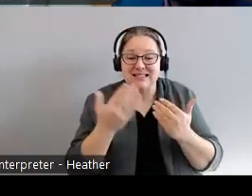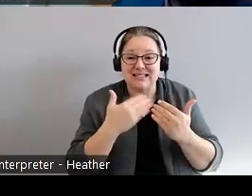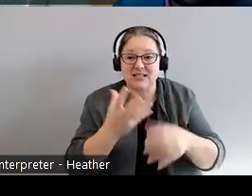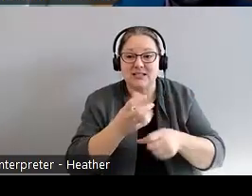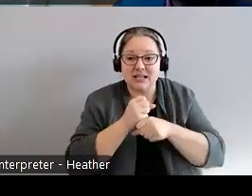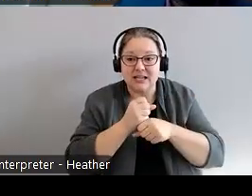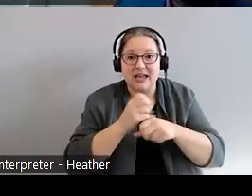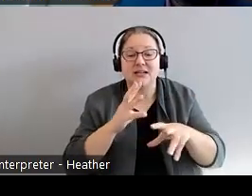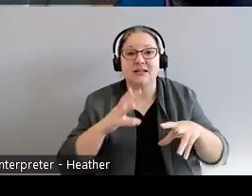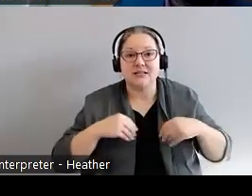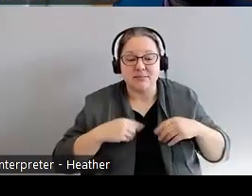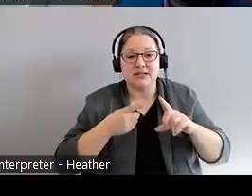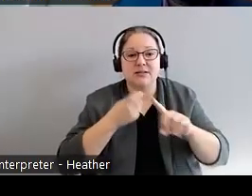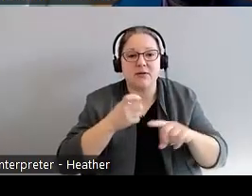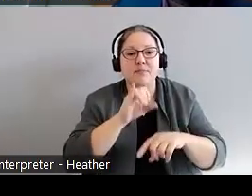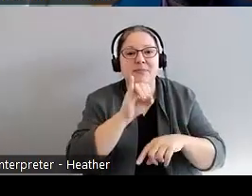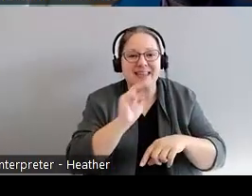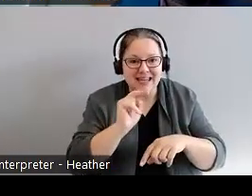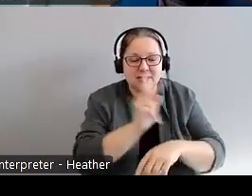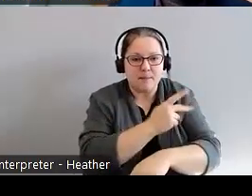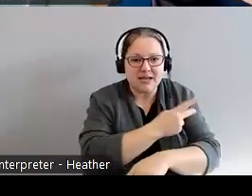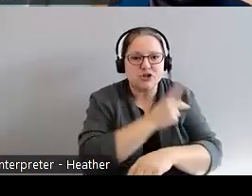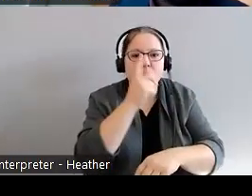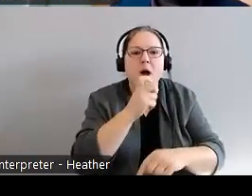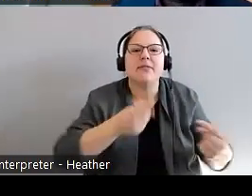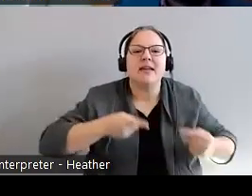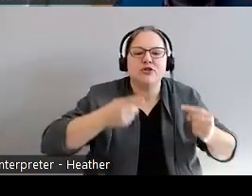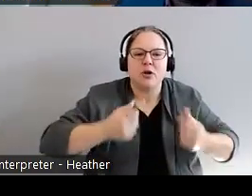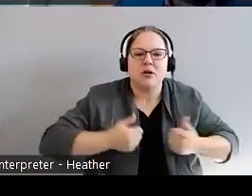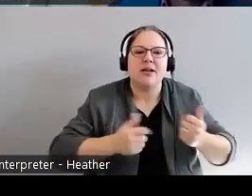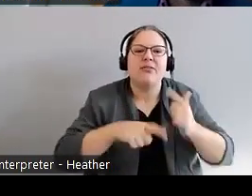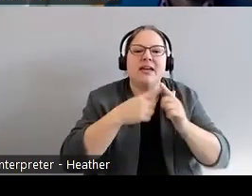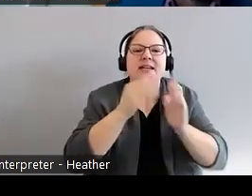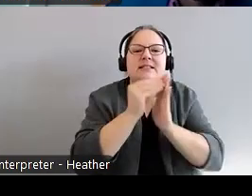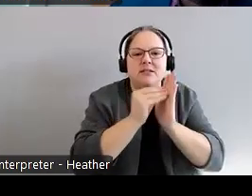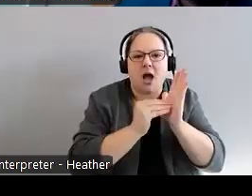because um the patients struggle with aggression is well documented and we can communicate directly